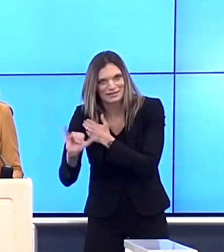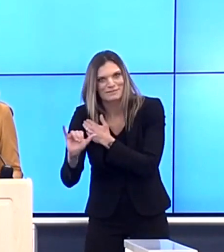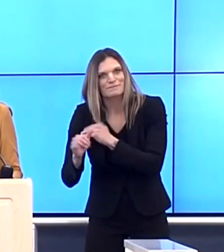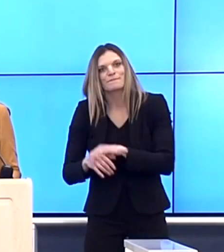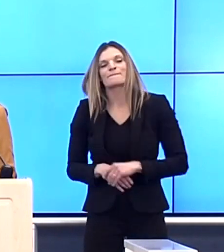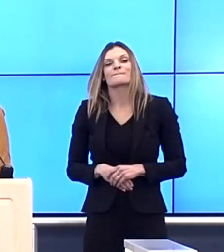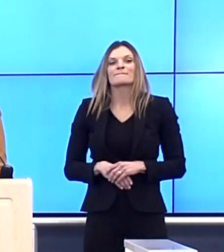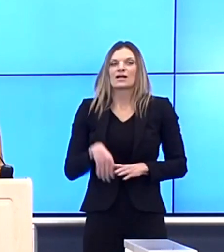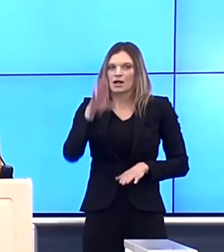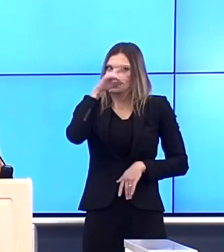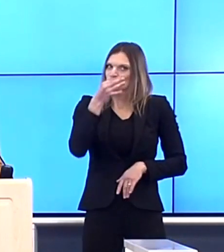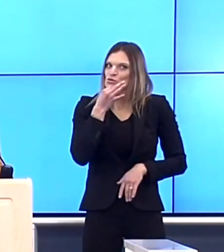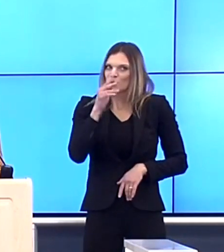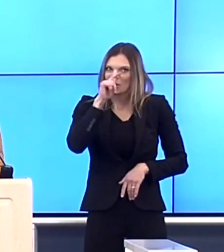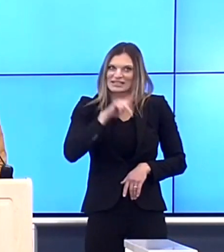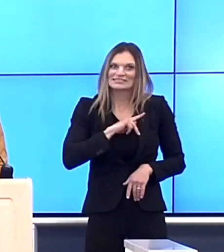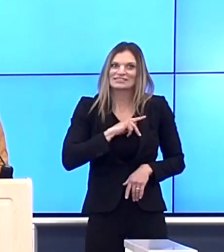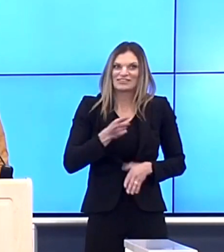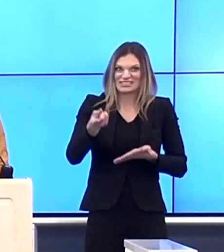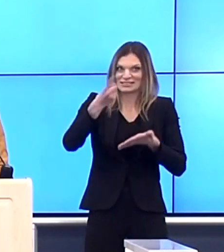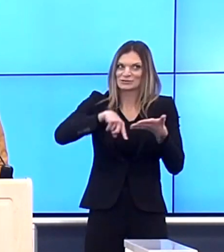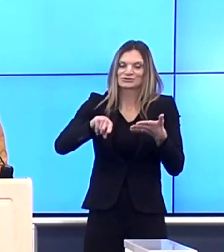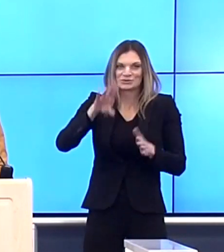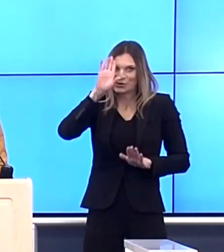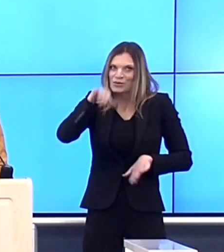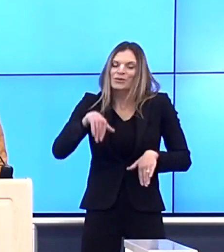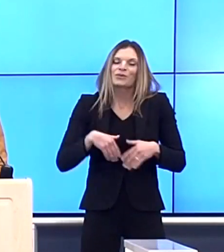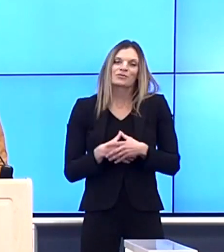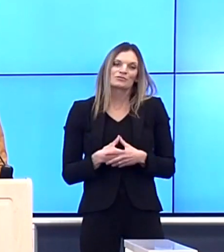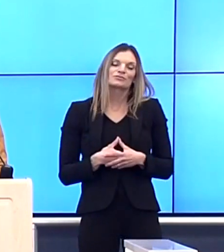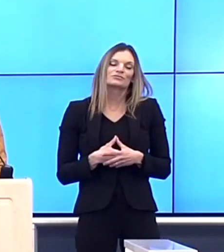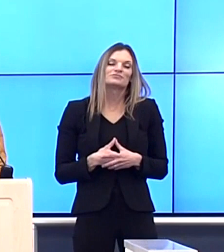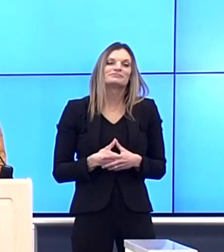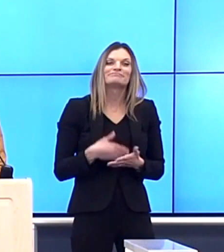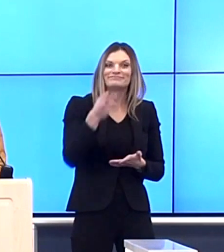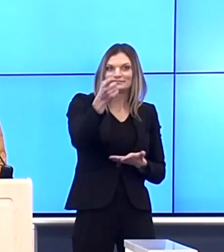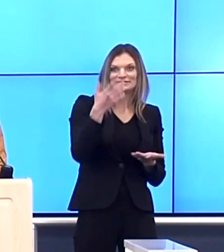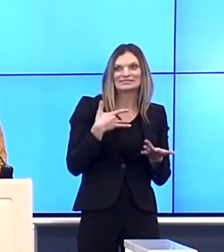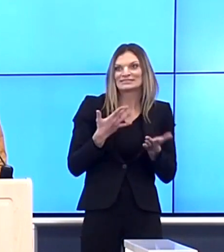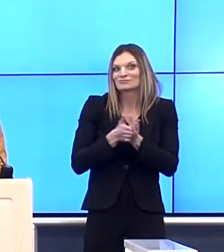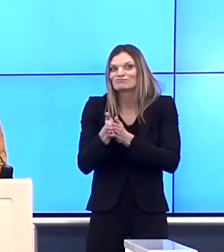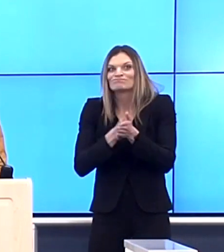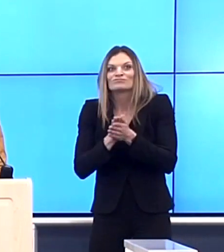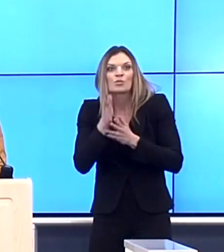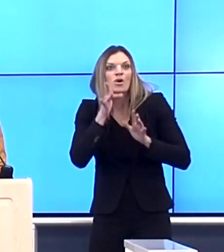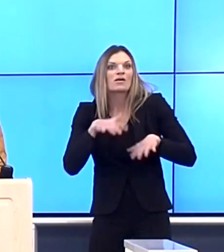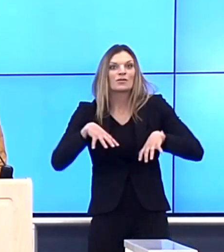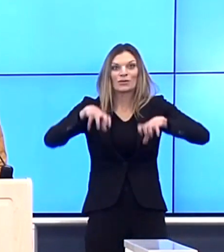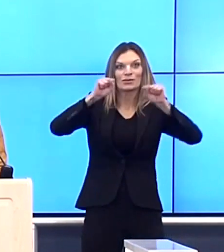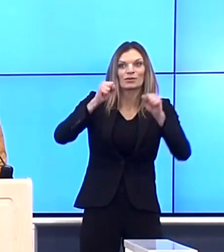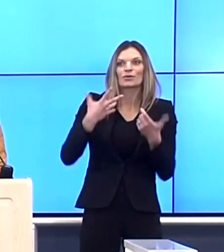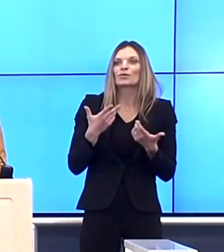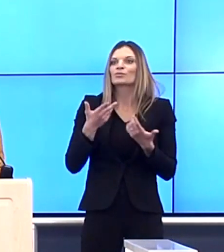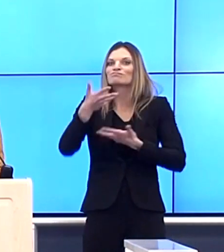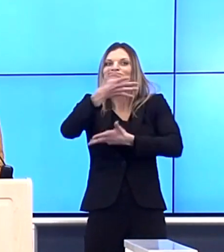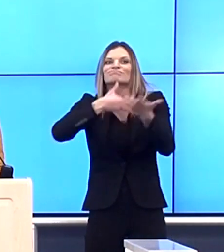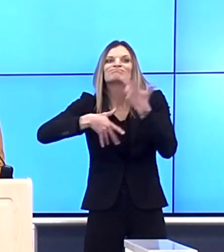FIGHT. I WANT TO TALK ABOUT I WANT TO TALK ABOUT THANKSGIVING WHICH IS NEXT THANKSGIVING WHICH IS NEXT WEEK. WEEK. IF YOU ARE CONSIDERING SPENDING IF YOU ARE CONSIDERING SPENDING THANKSGIVING WITH PEOPLE OUTSIDE